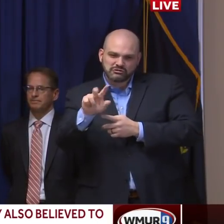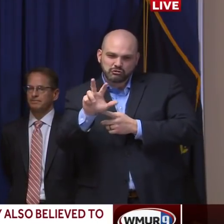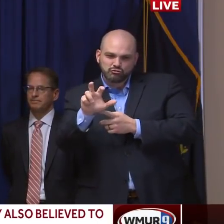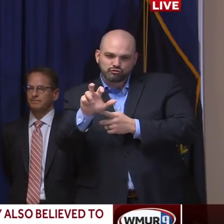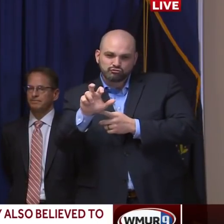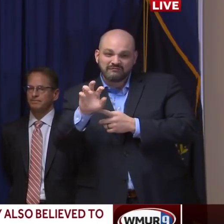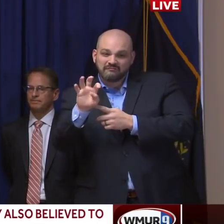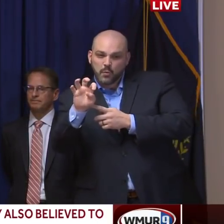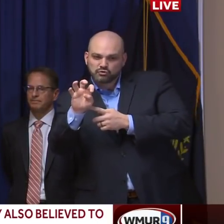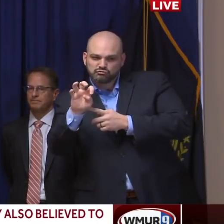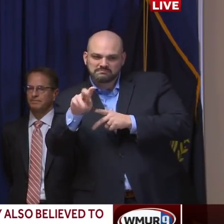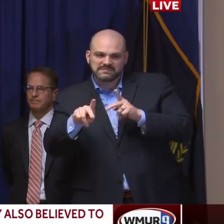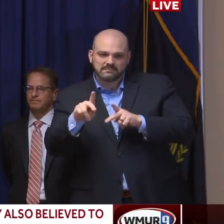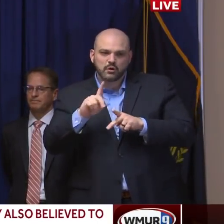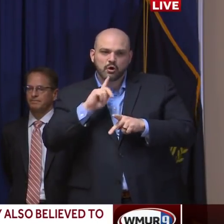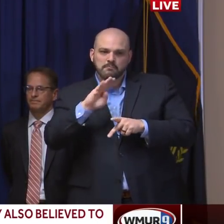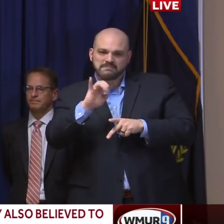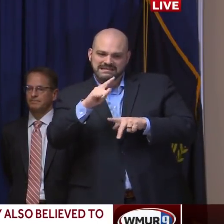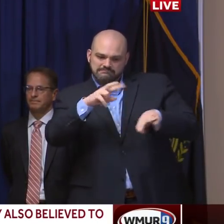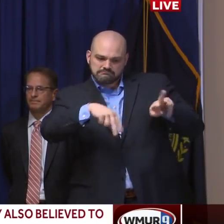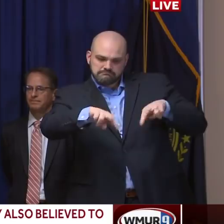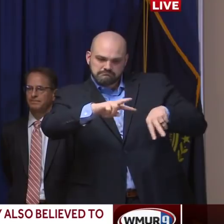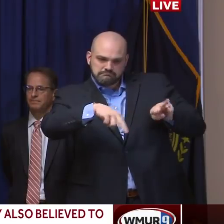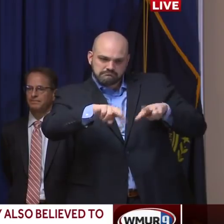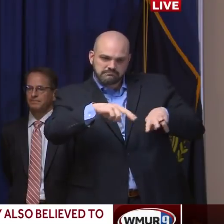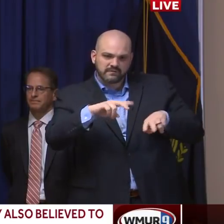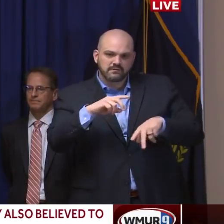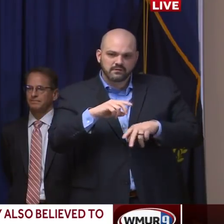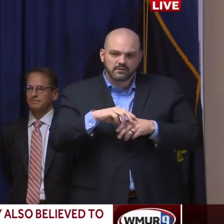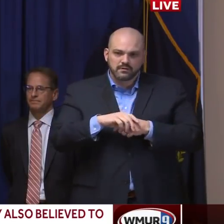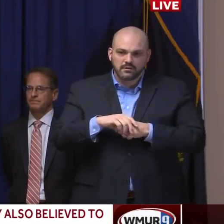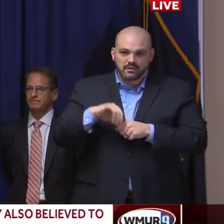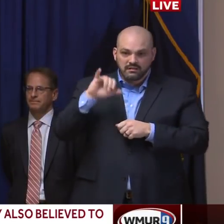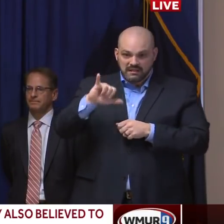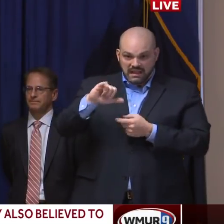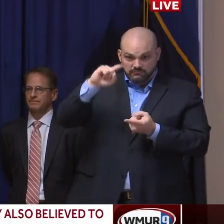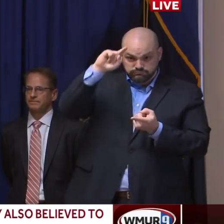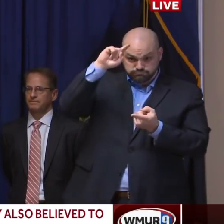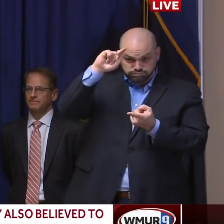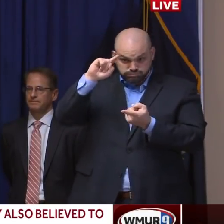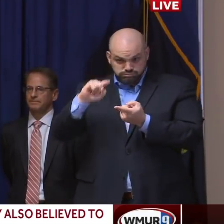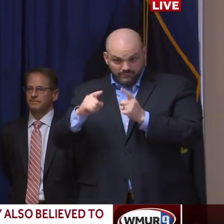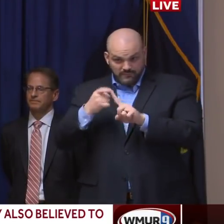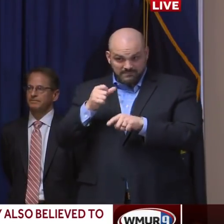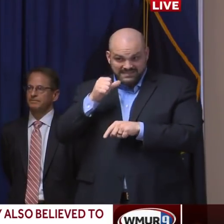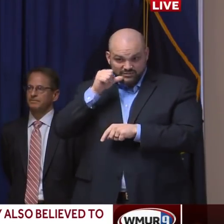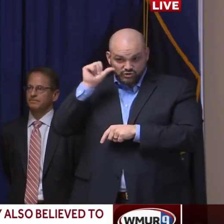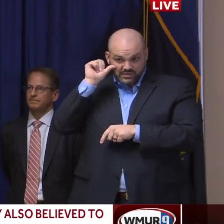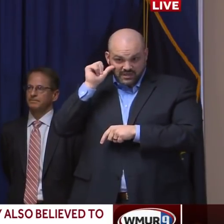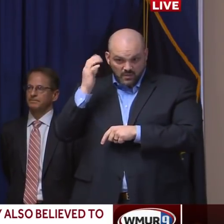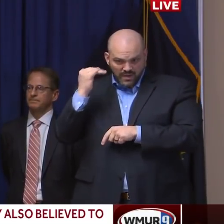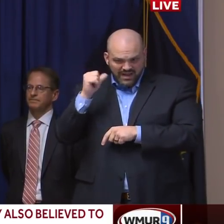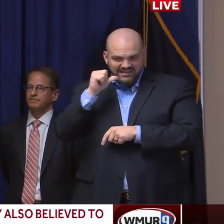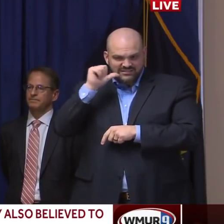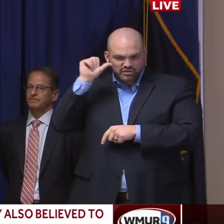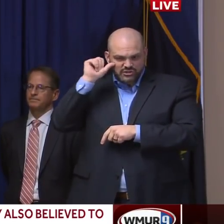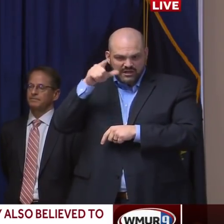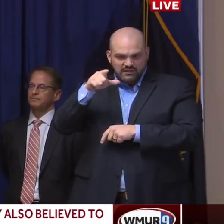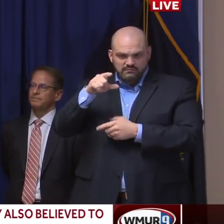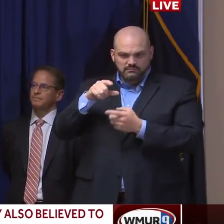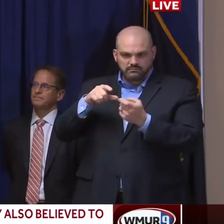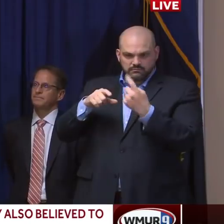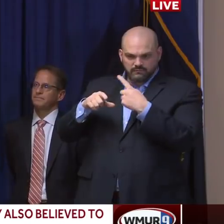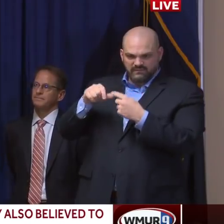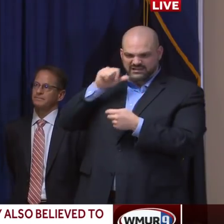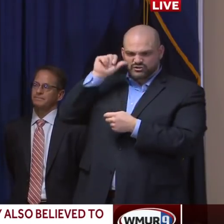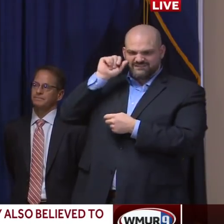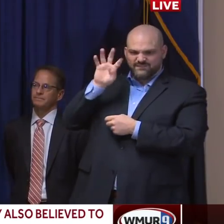THE MOST UPDATED NUMBERS I WILL REFER YOU TO, BUT IT IS 200 400 PEOPLE -- 200 TO 400 PEOPLE.